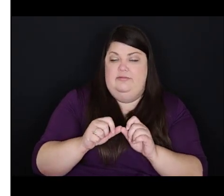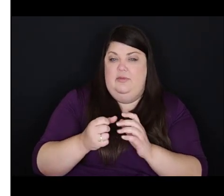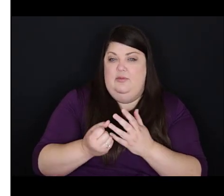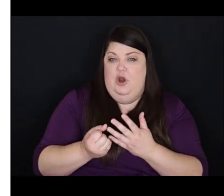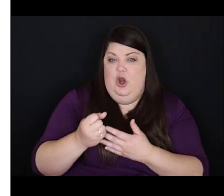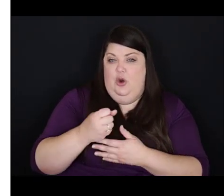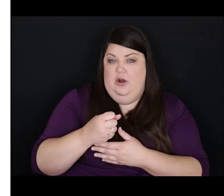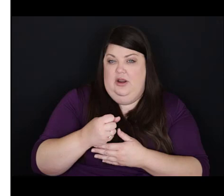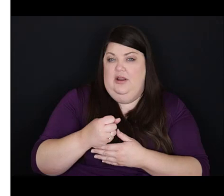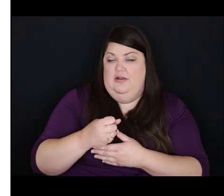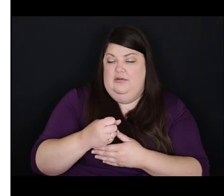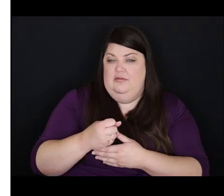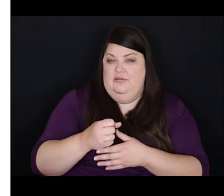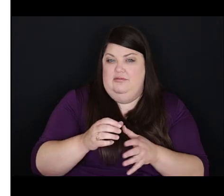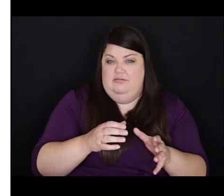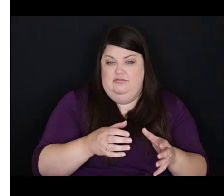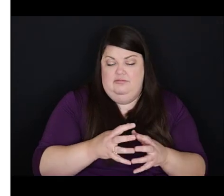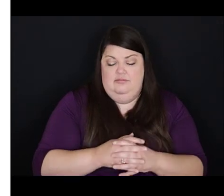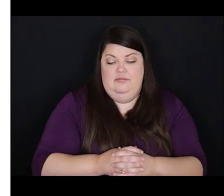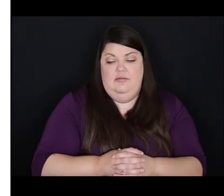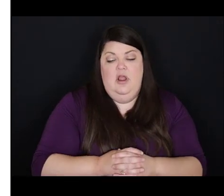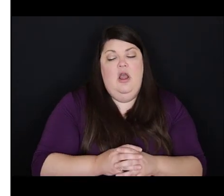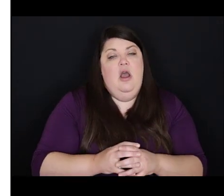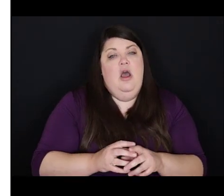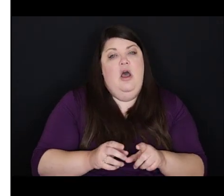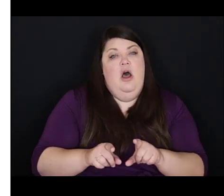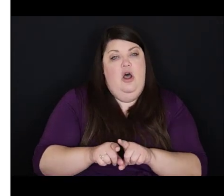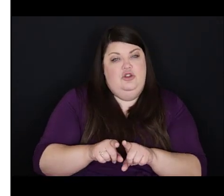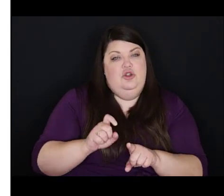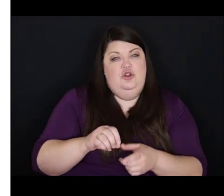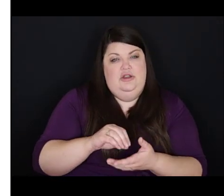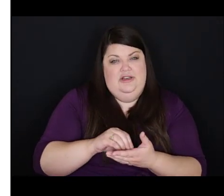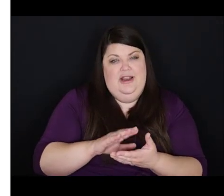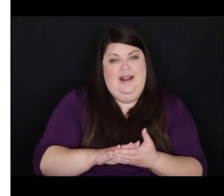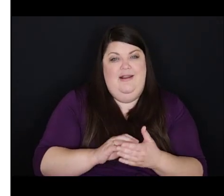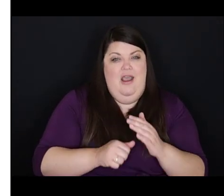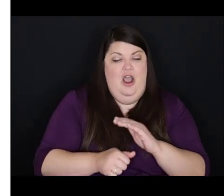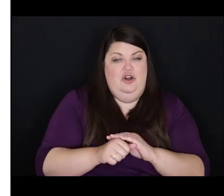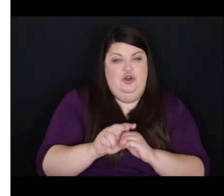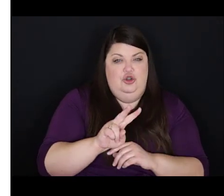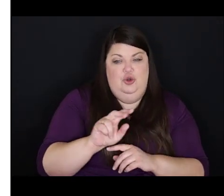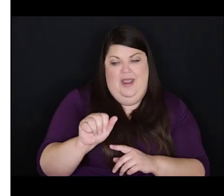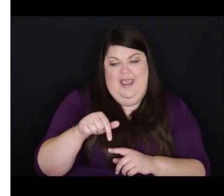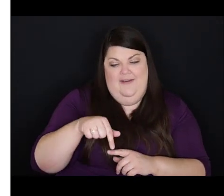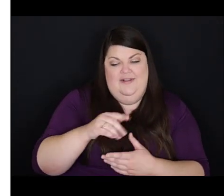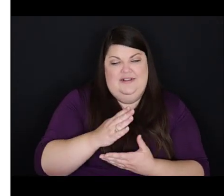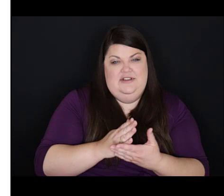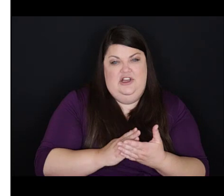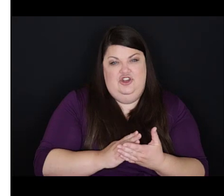the agency should also indicate this under (2)(A) of this section-Justification,